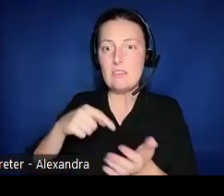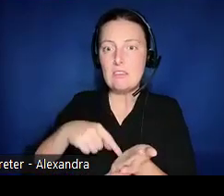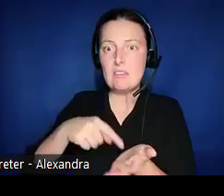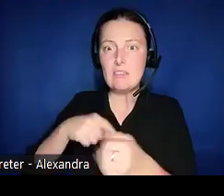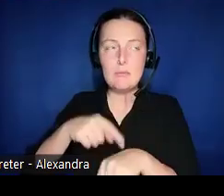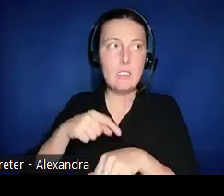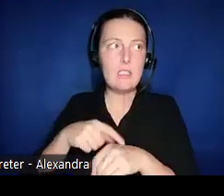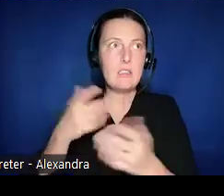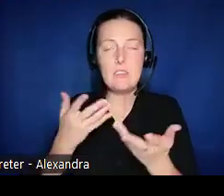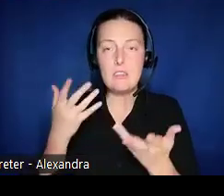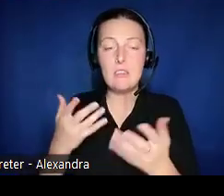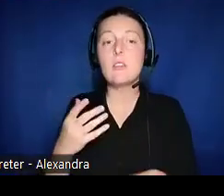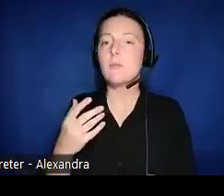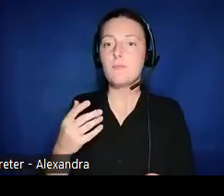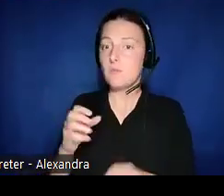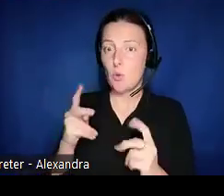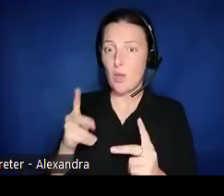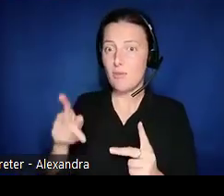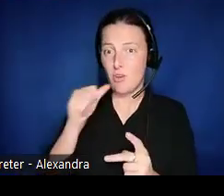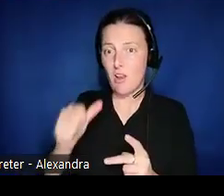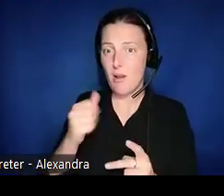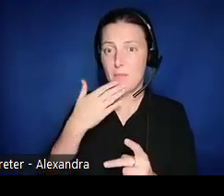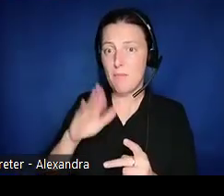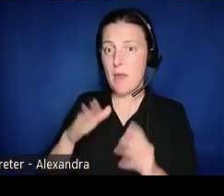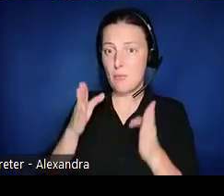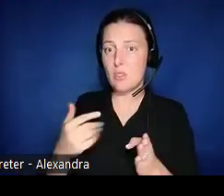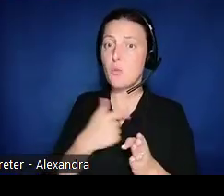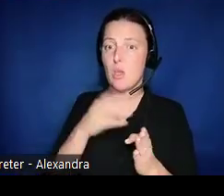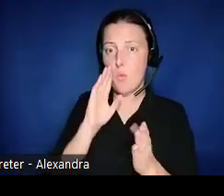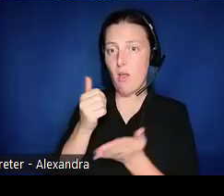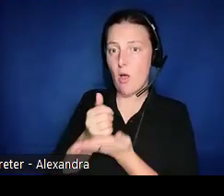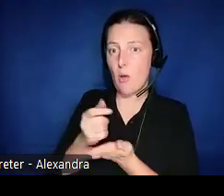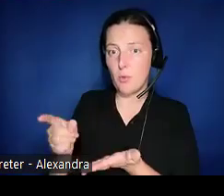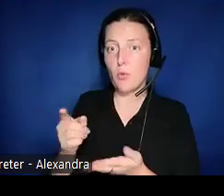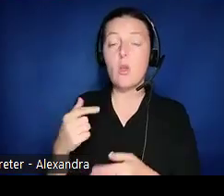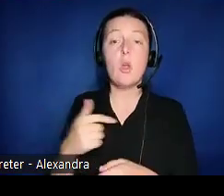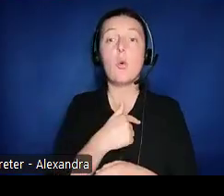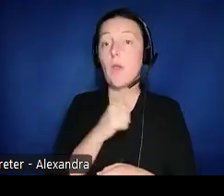help you. Uh we emphasize that we are not your uh statistics professors. We are your statistics